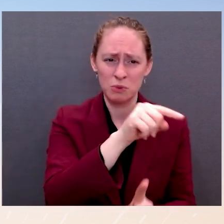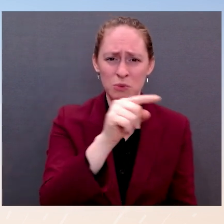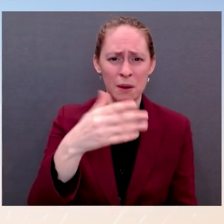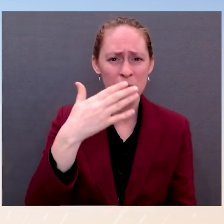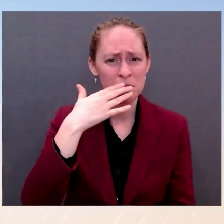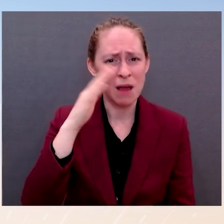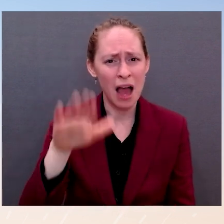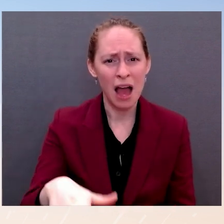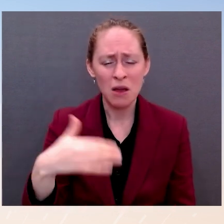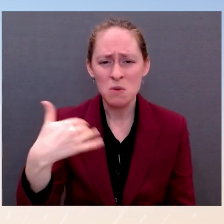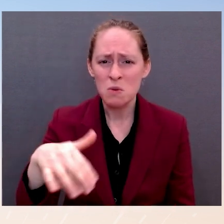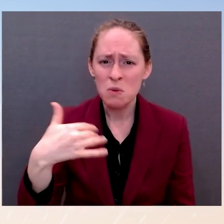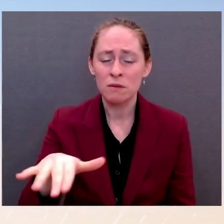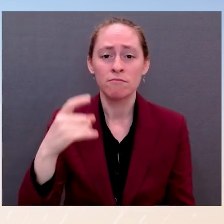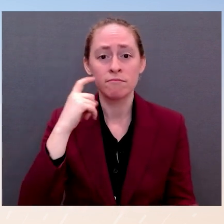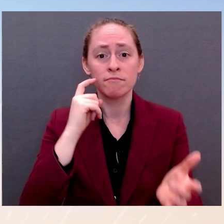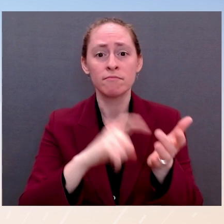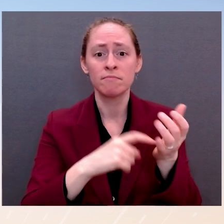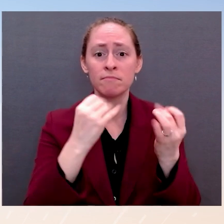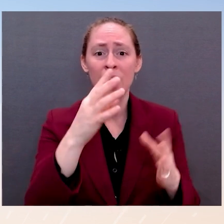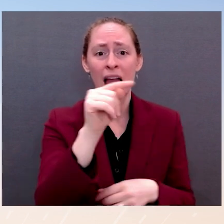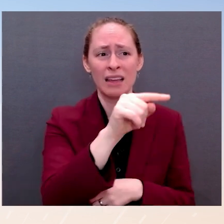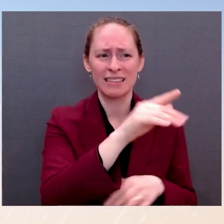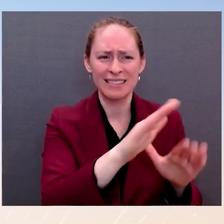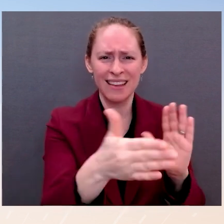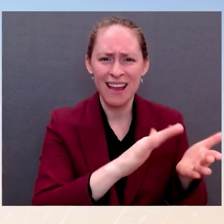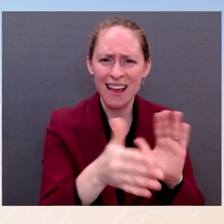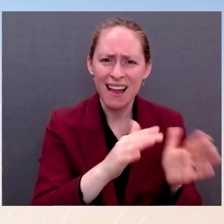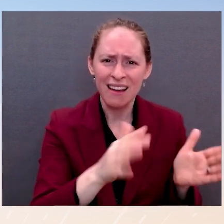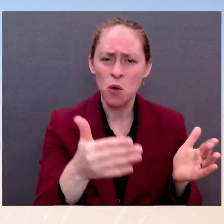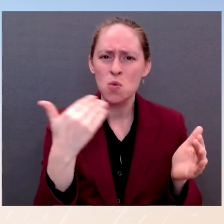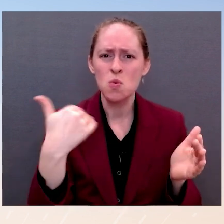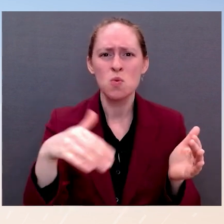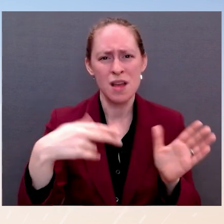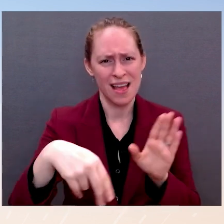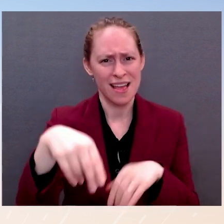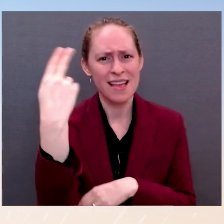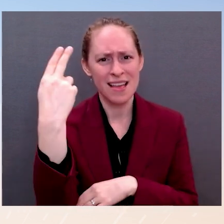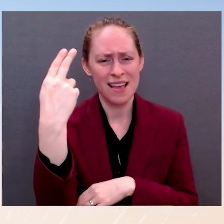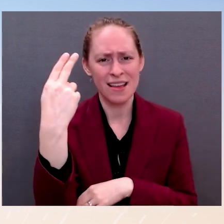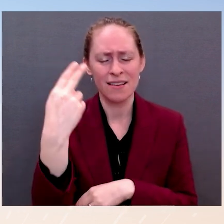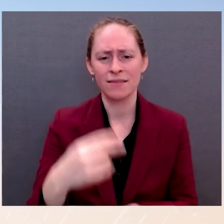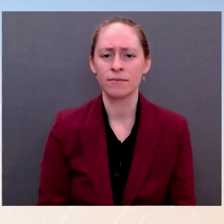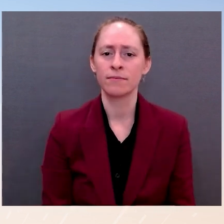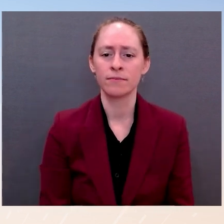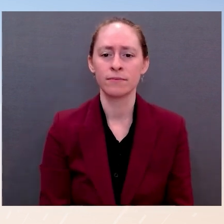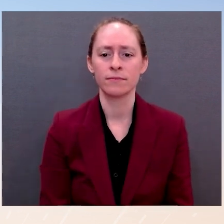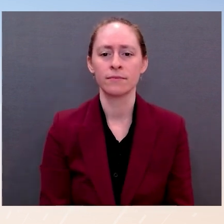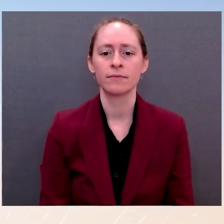and shorter survival of any racial ethnic group in the United States. For most cancers, for black people,